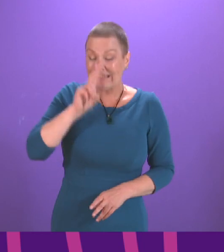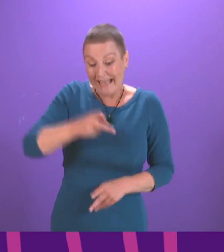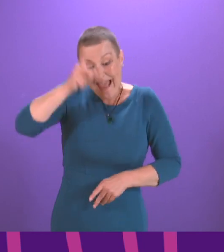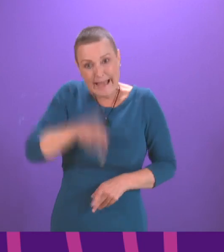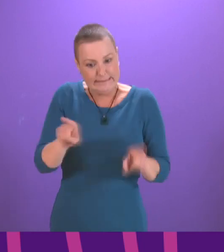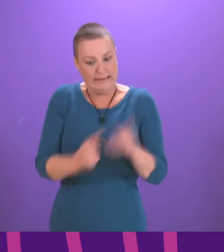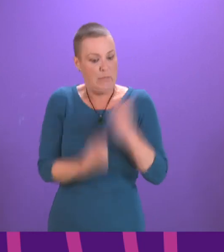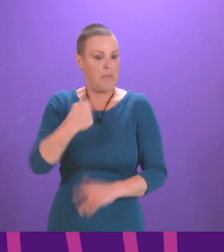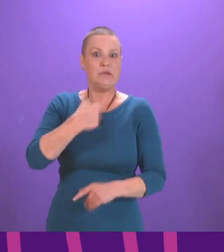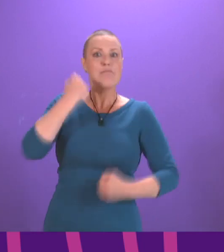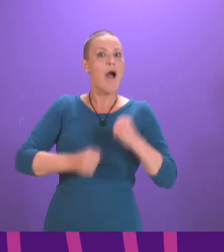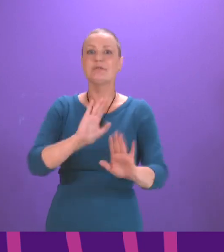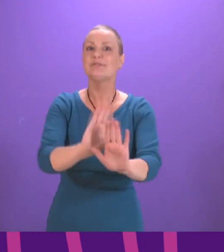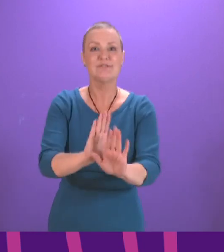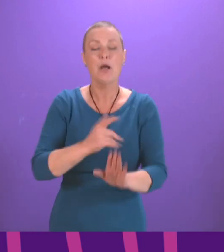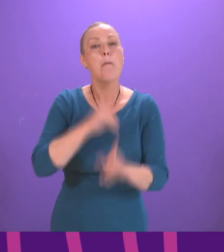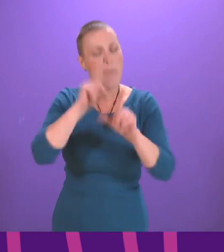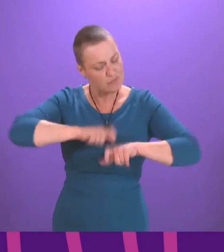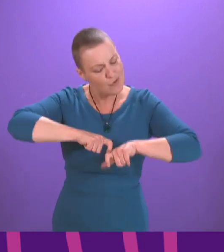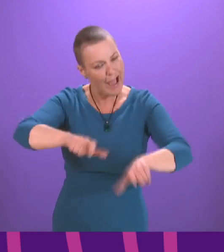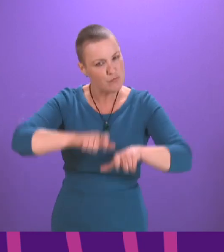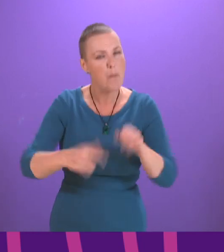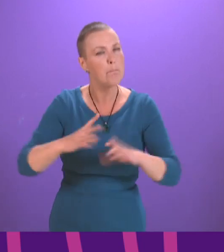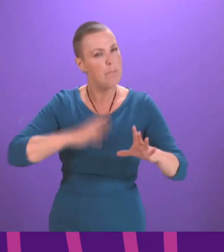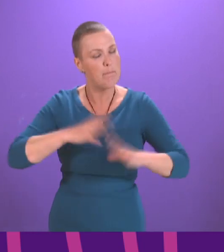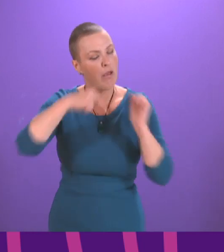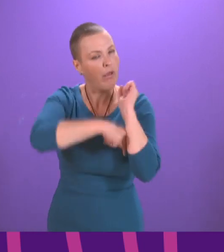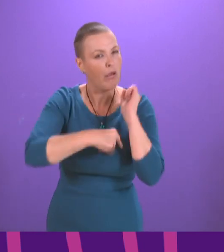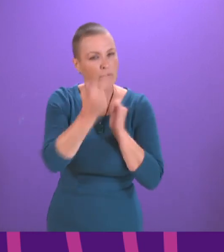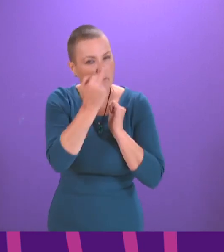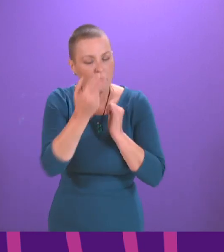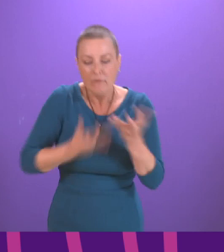saw at the outset, but we will continue to talk to supermarkets to make sure that pressures